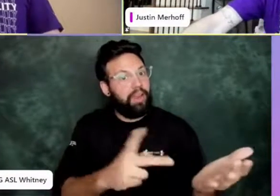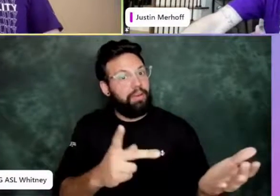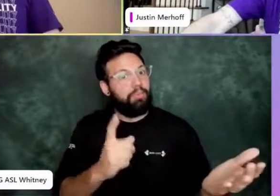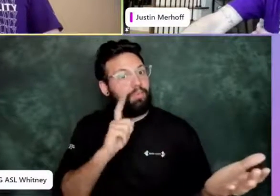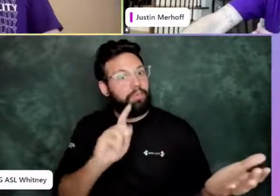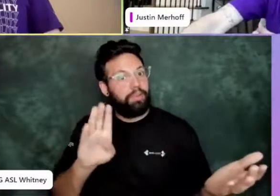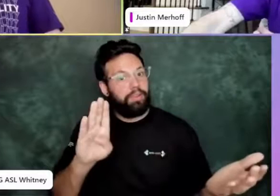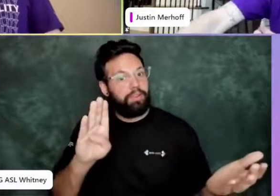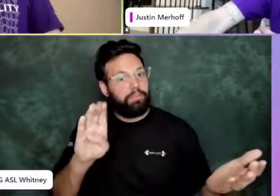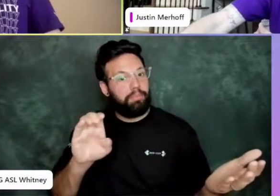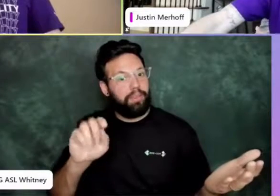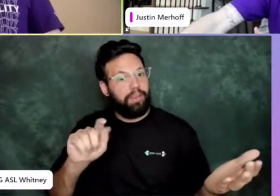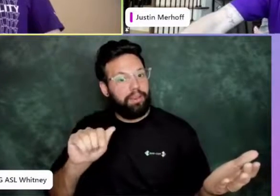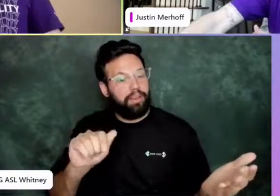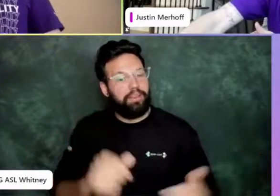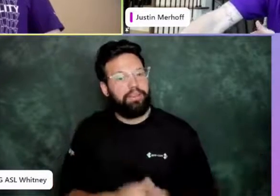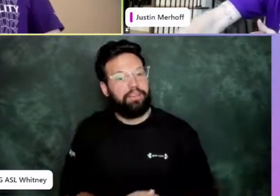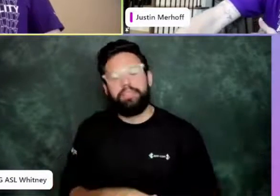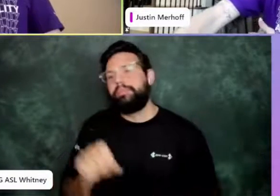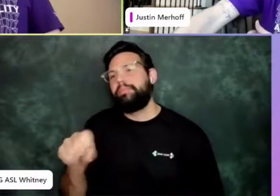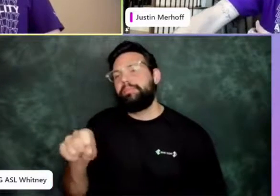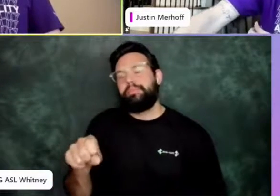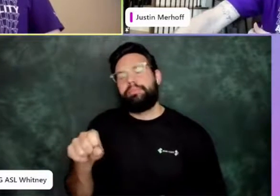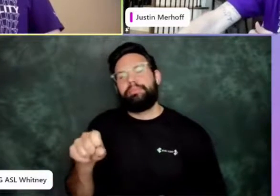Yeah, let me grab the URL quick here.